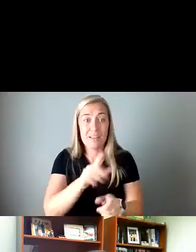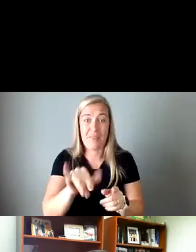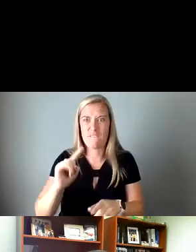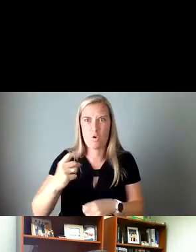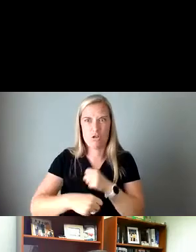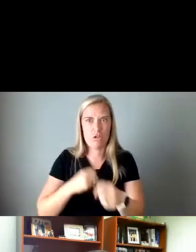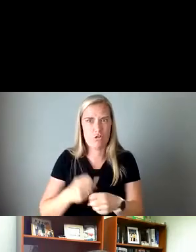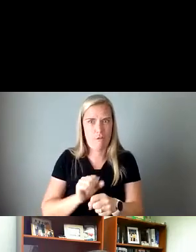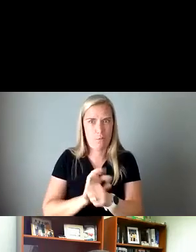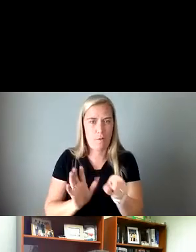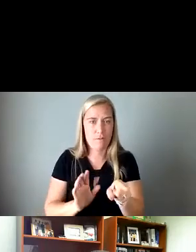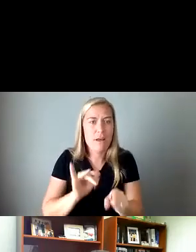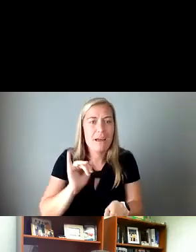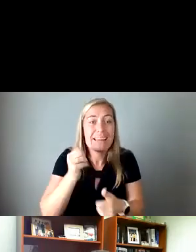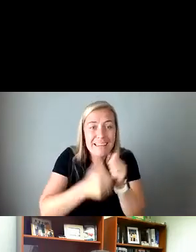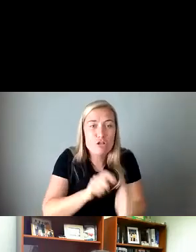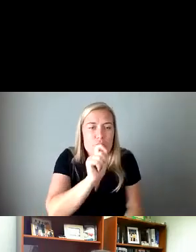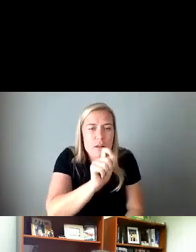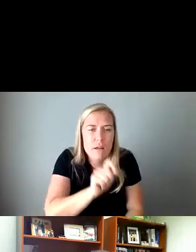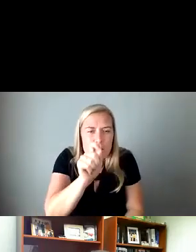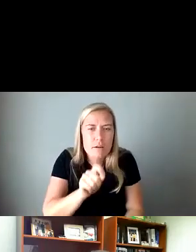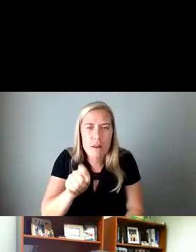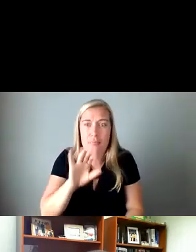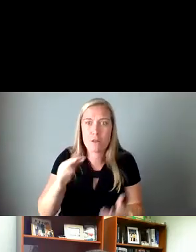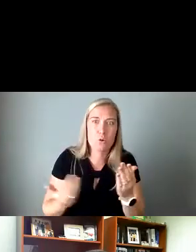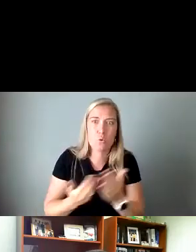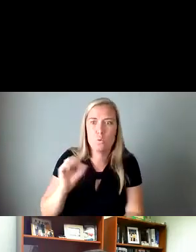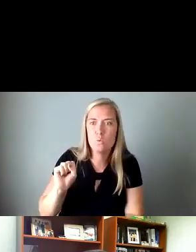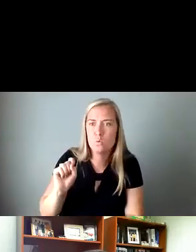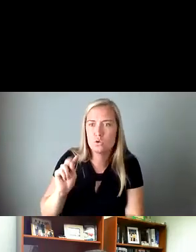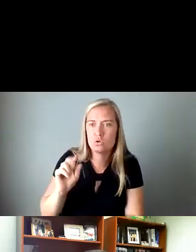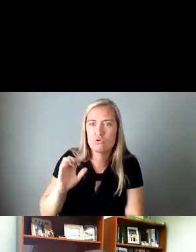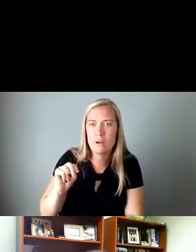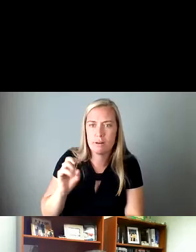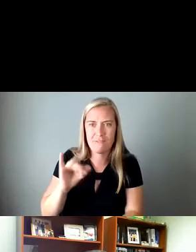strain of the virus that emerged somewhere around the world. Currently in the United States the